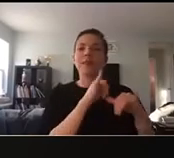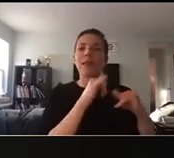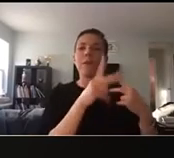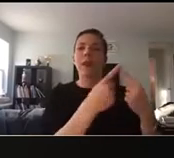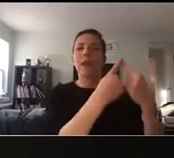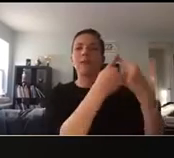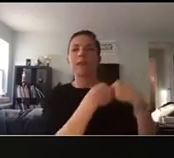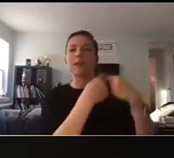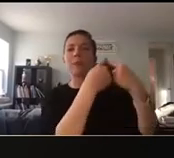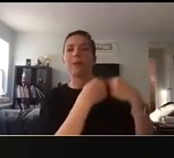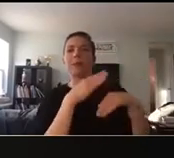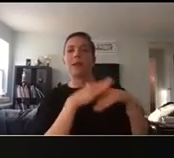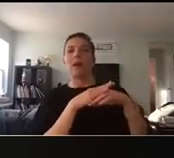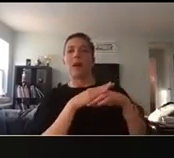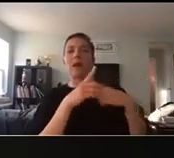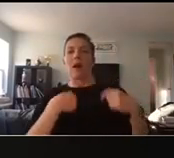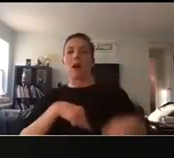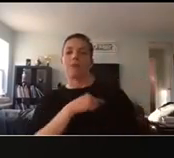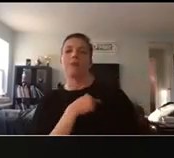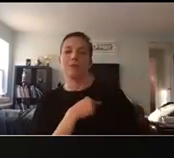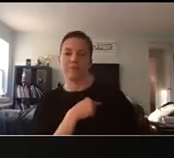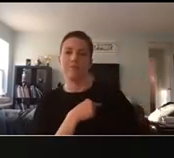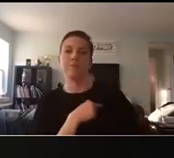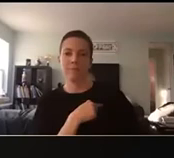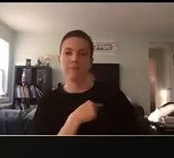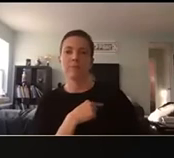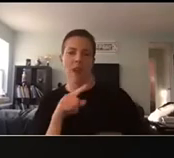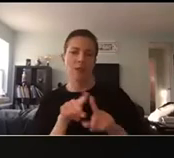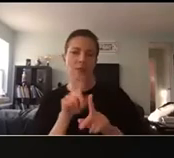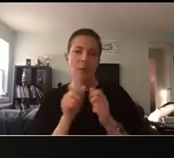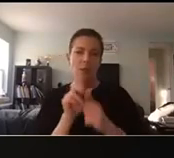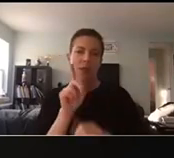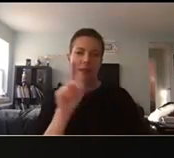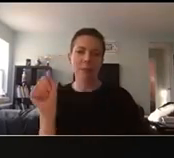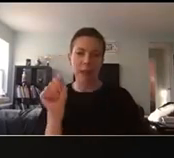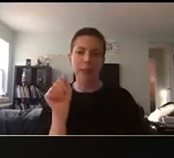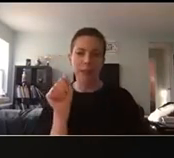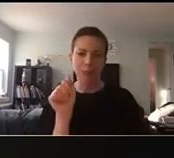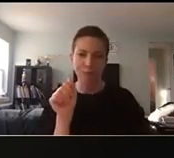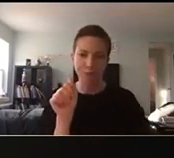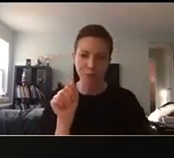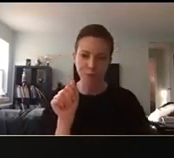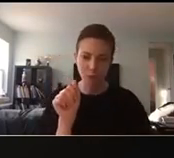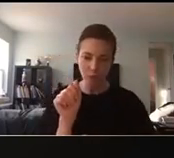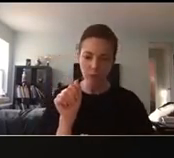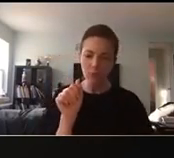they don't have those same kinds of interdependencies on us as people with disabilities.